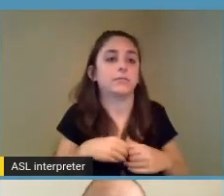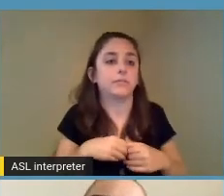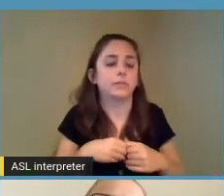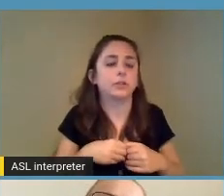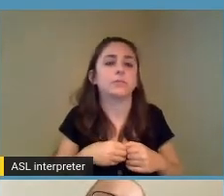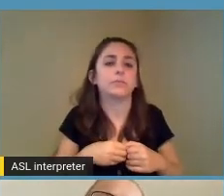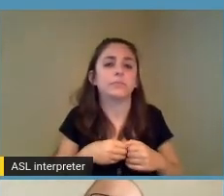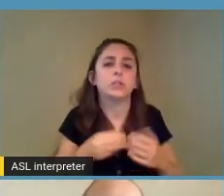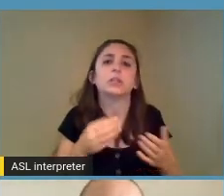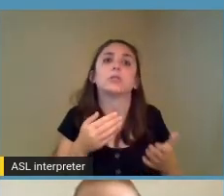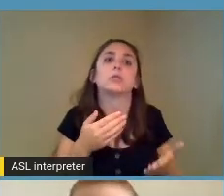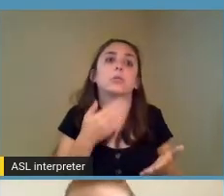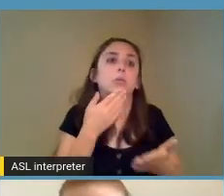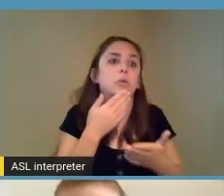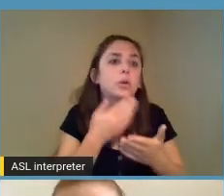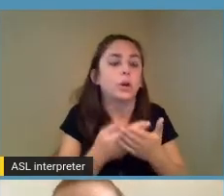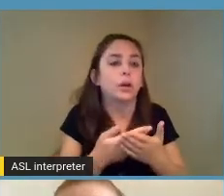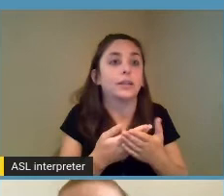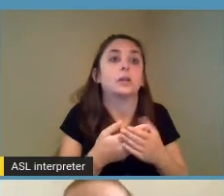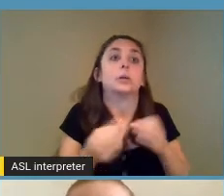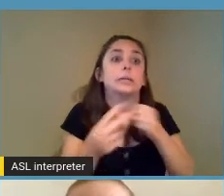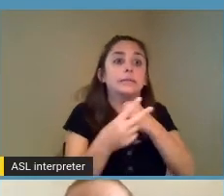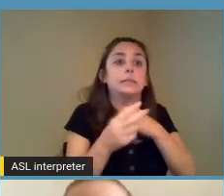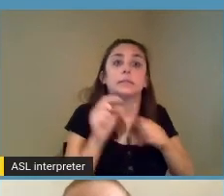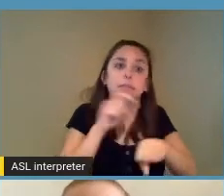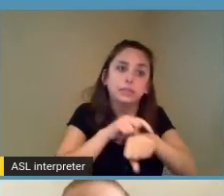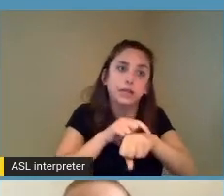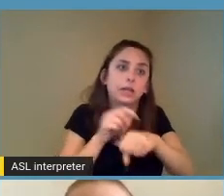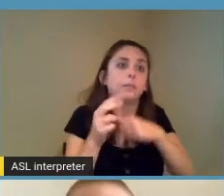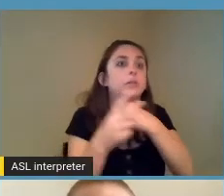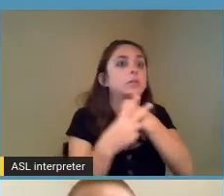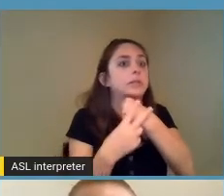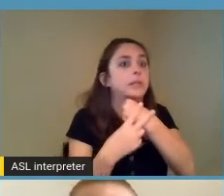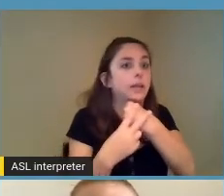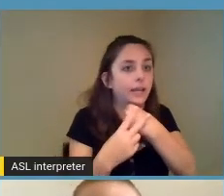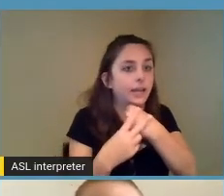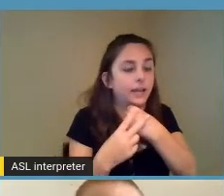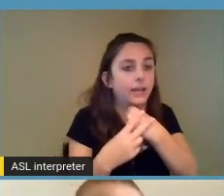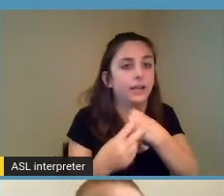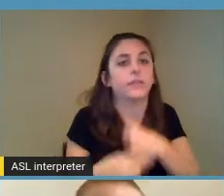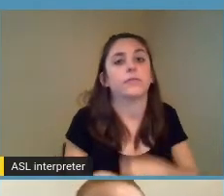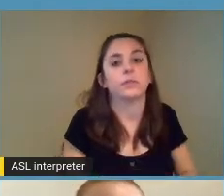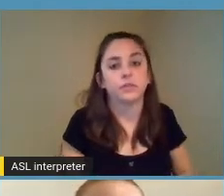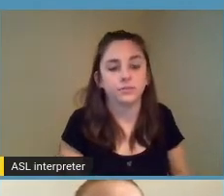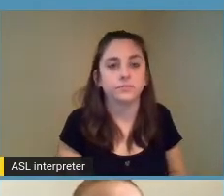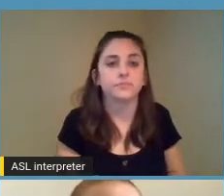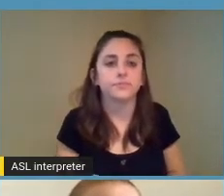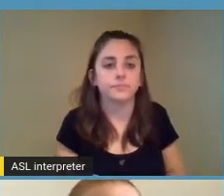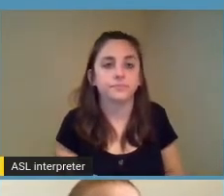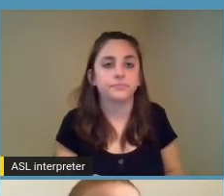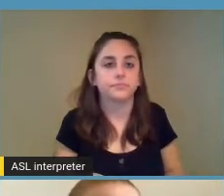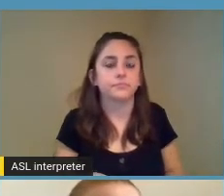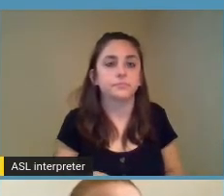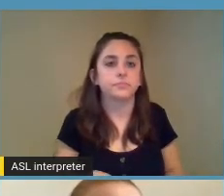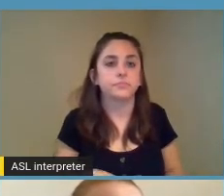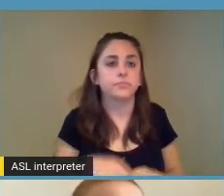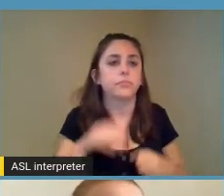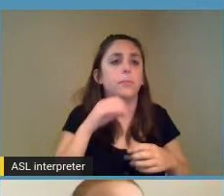will save time that you would spend learning audacity. So this is a project in Hindenburg